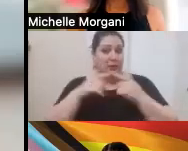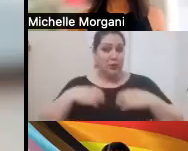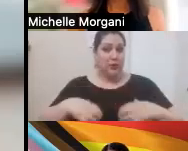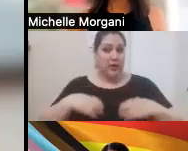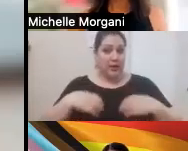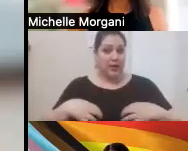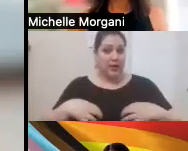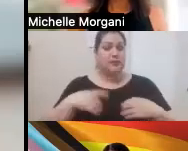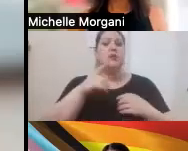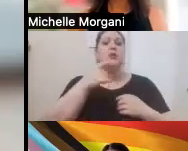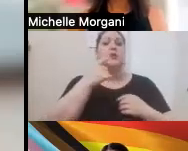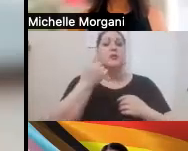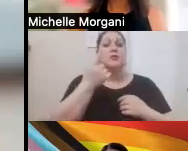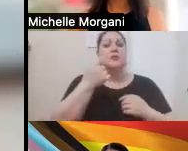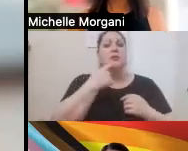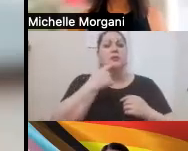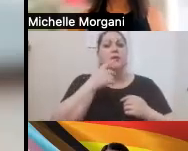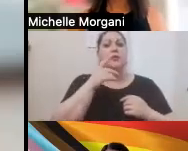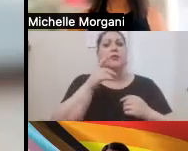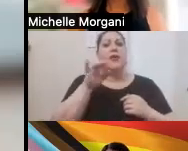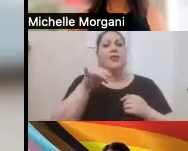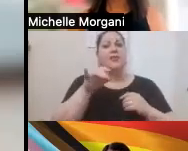stethoscope can listen to the lungs as well as the heart.